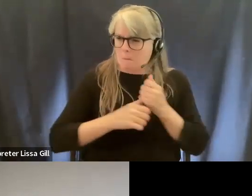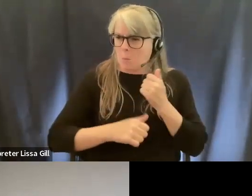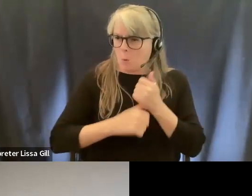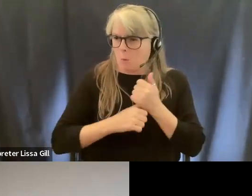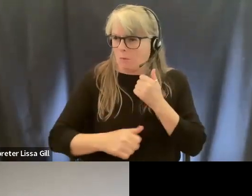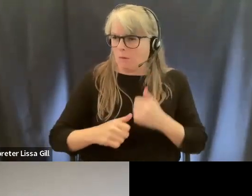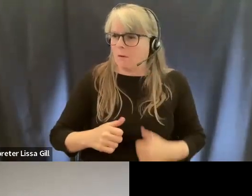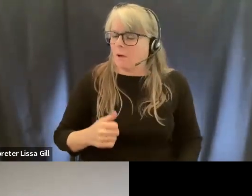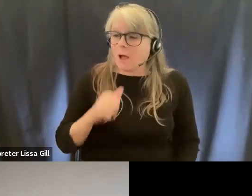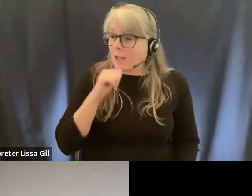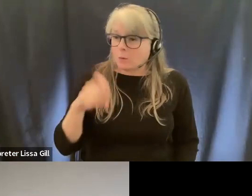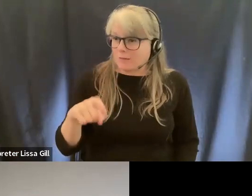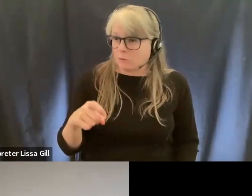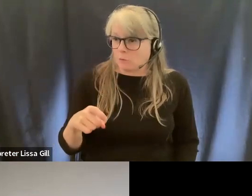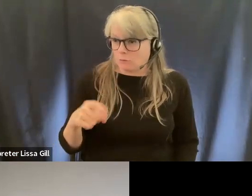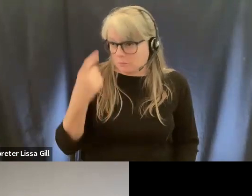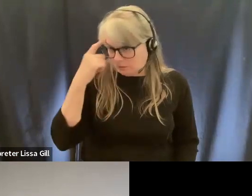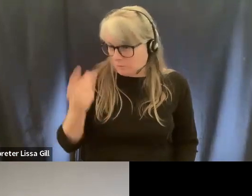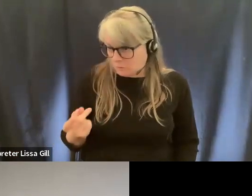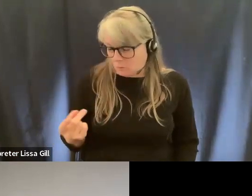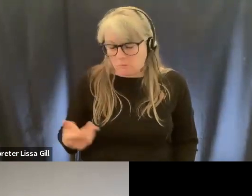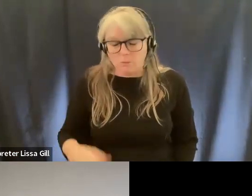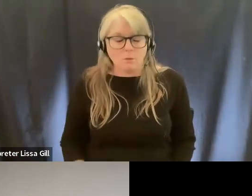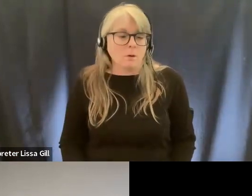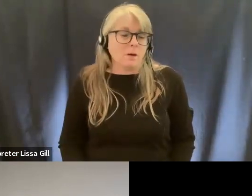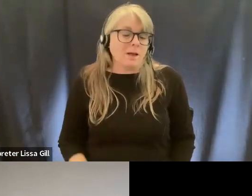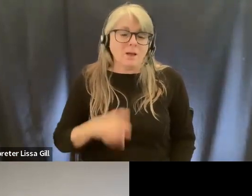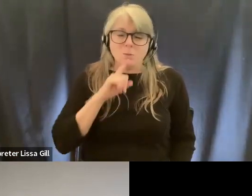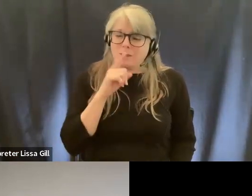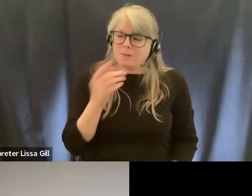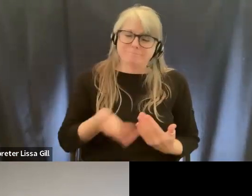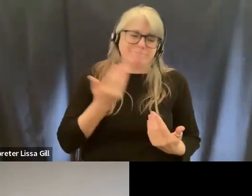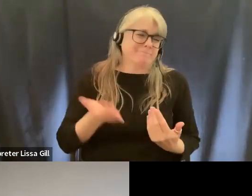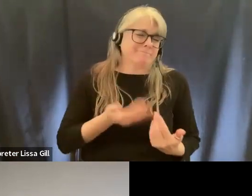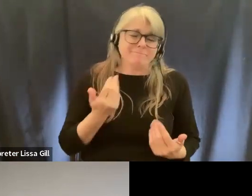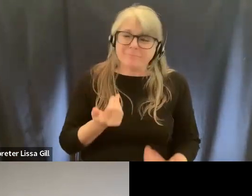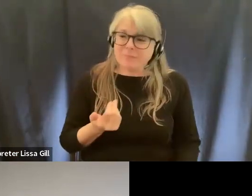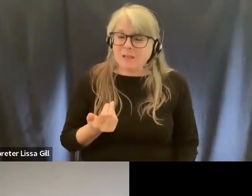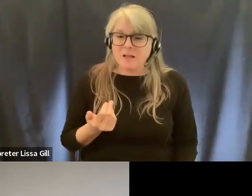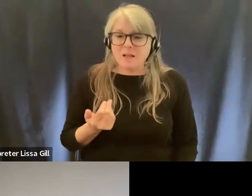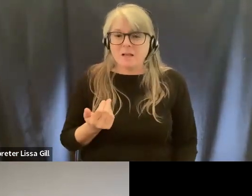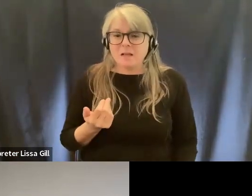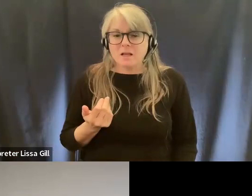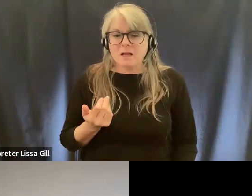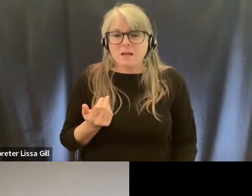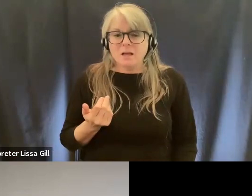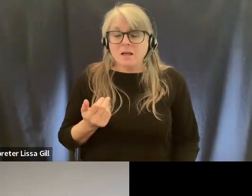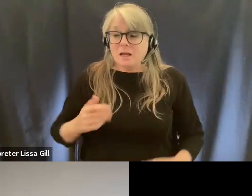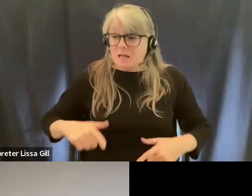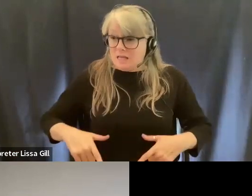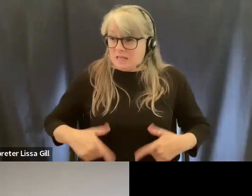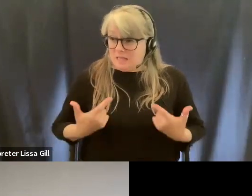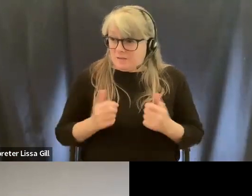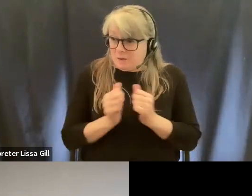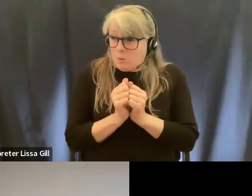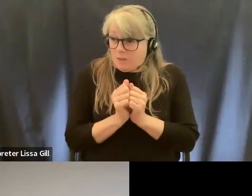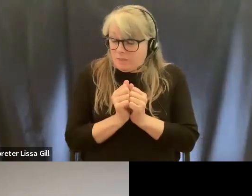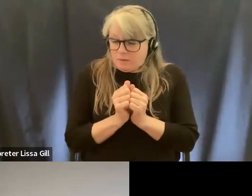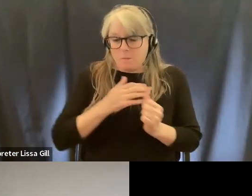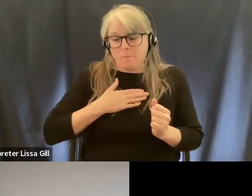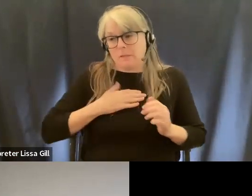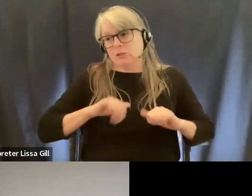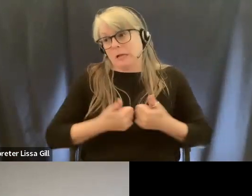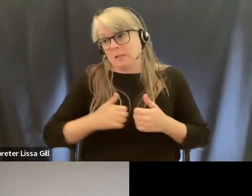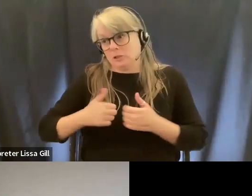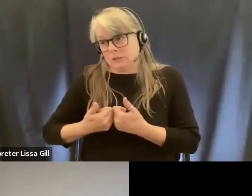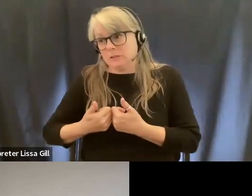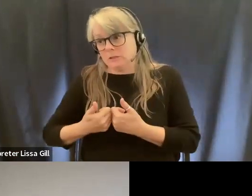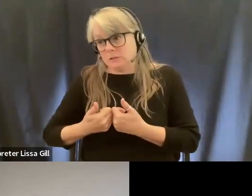You know, and it was so handy because Living with these additional life challenges, you know, I've gone to resource fairs.